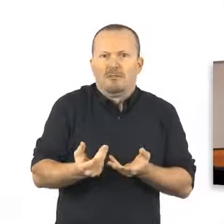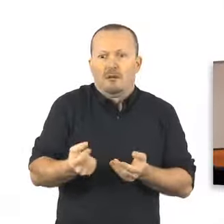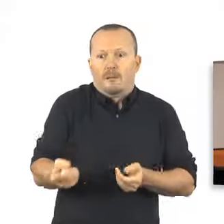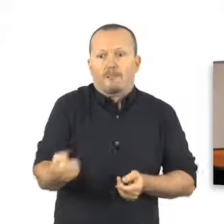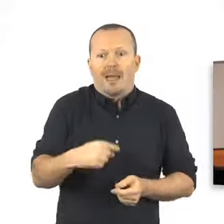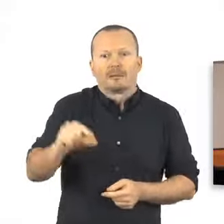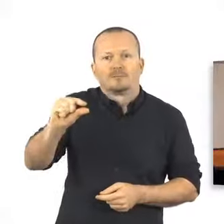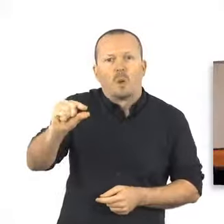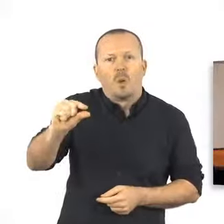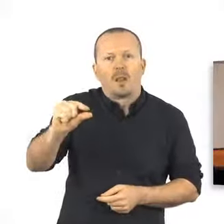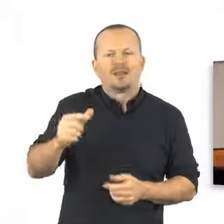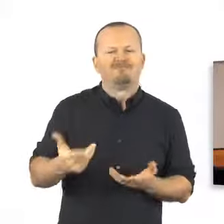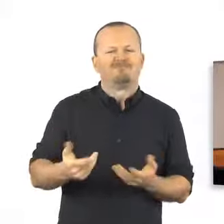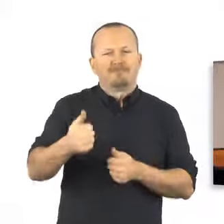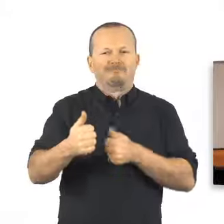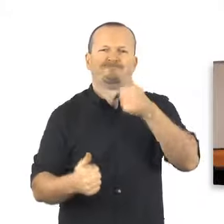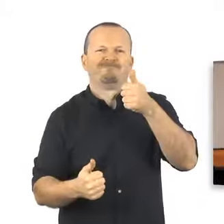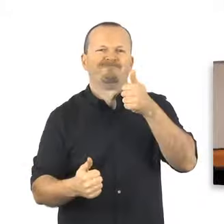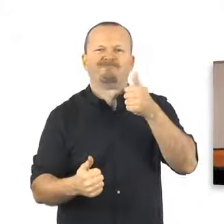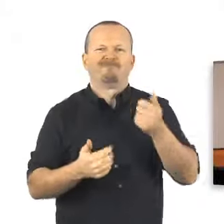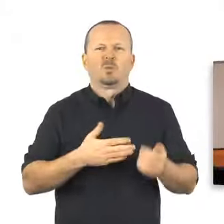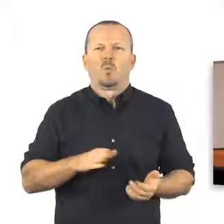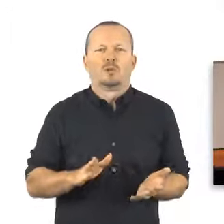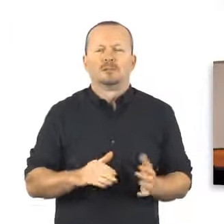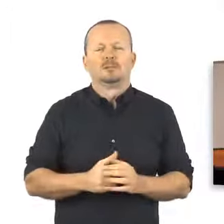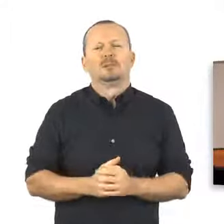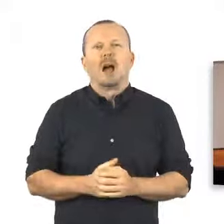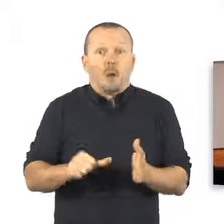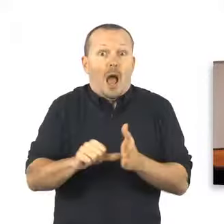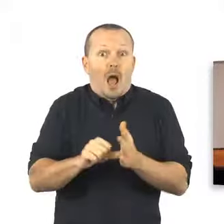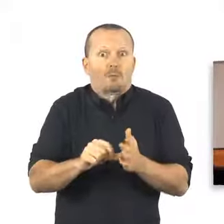to be dominating as adults. It’s easy to dominate when your child is perhaps not expressing